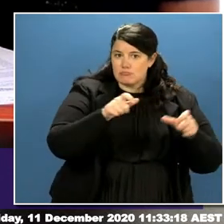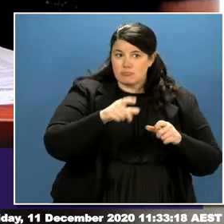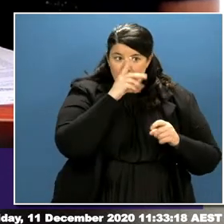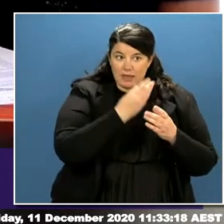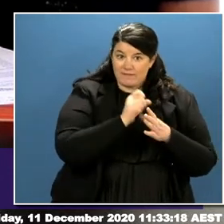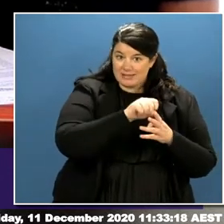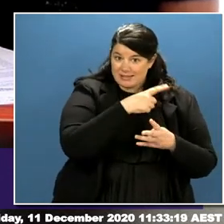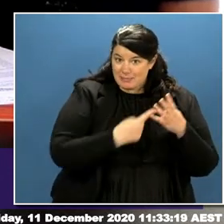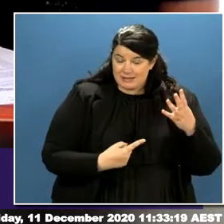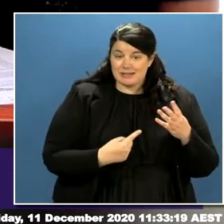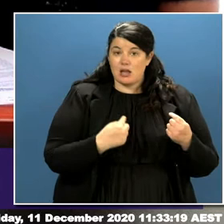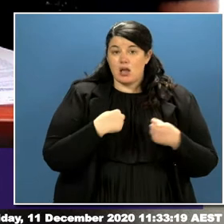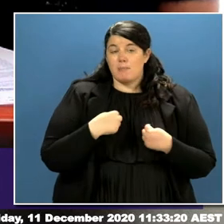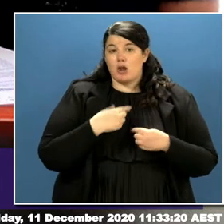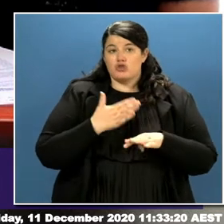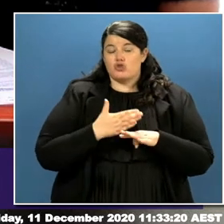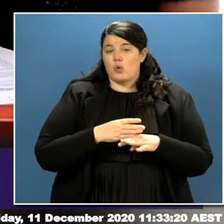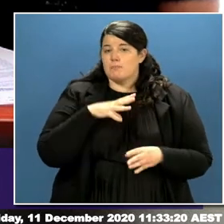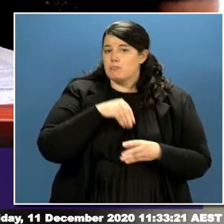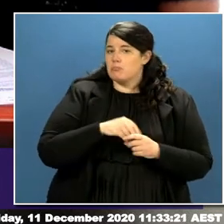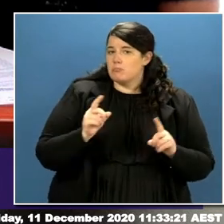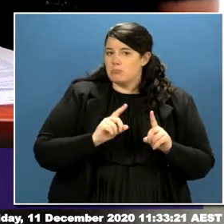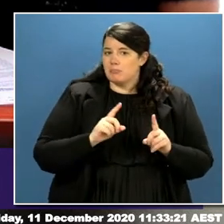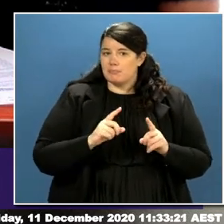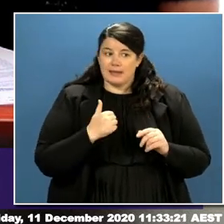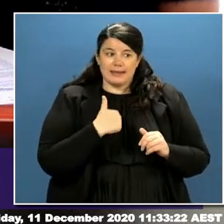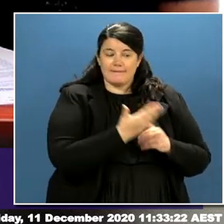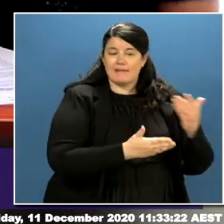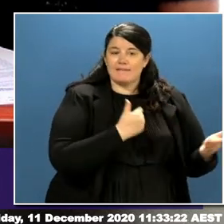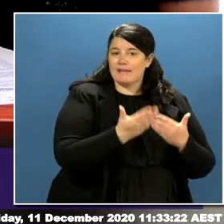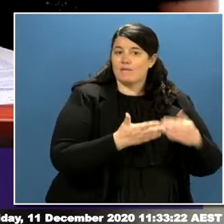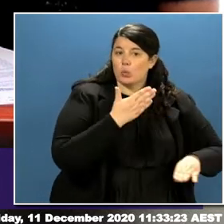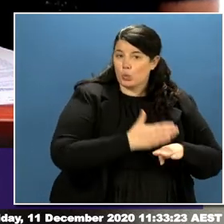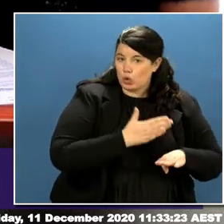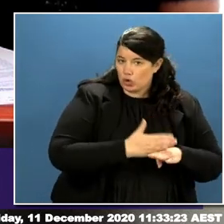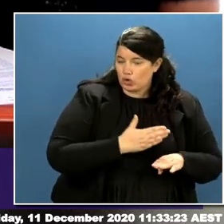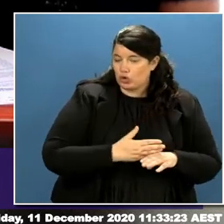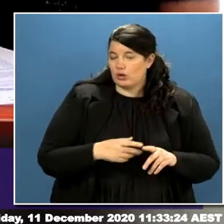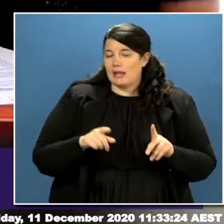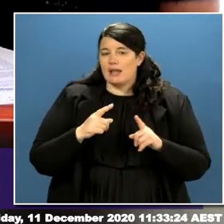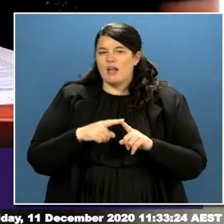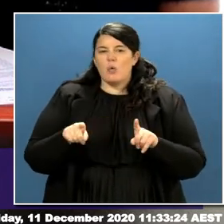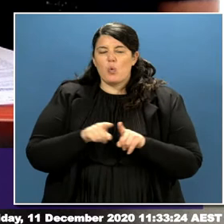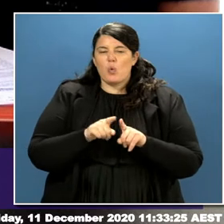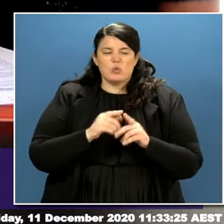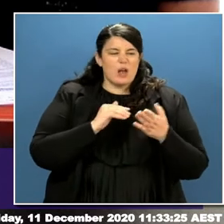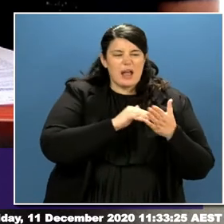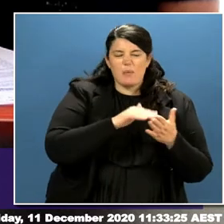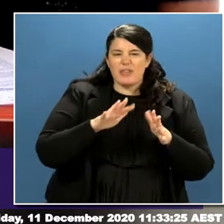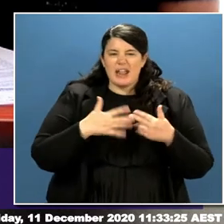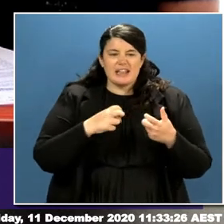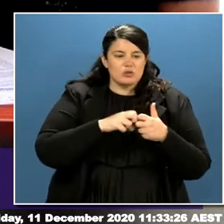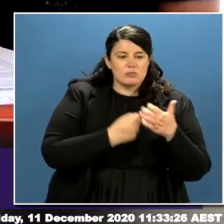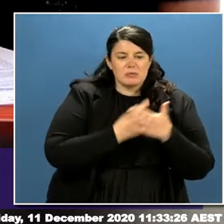and I assign them work and also assist in any issues that they may have.